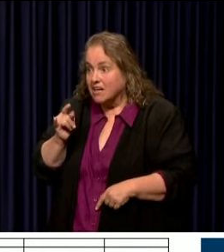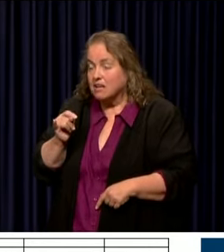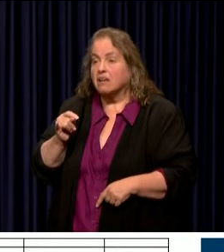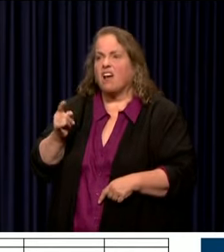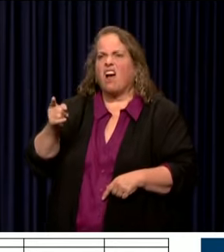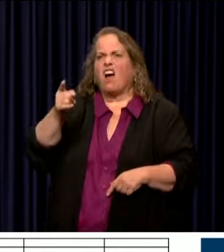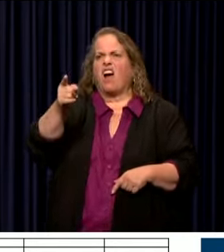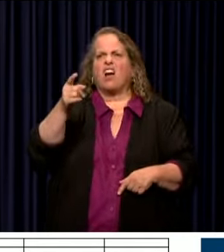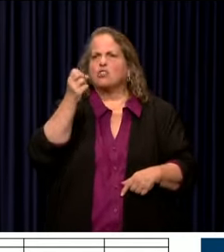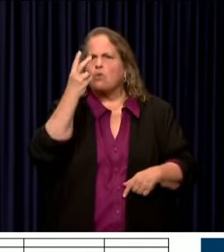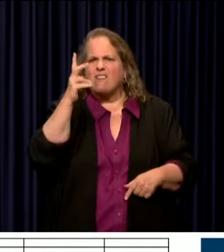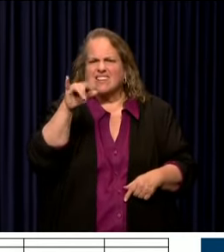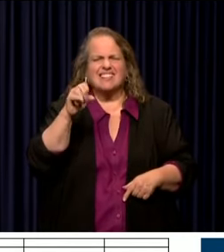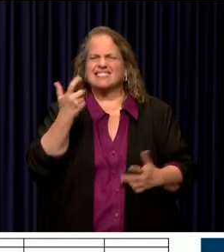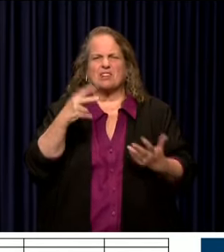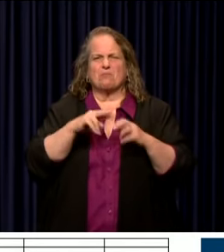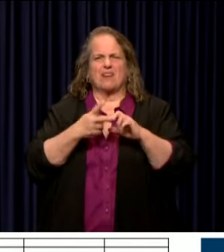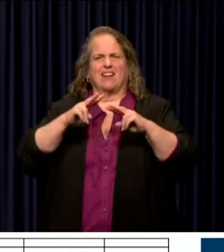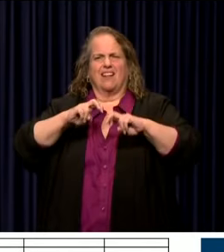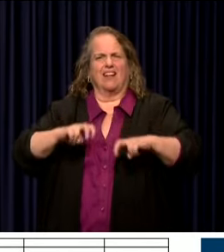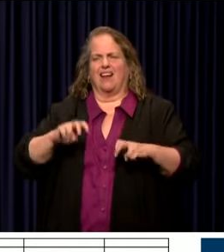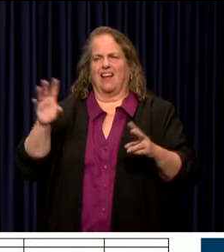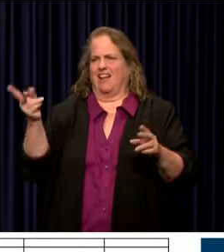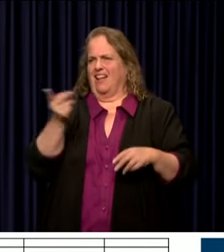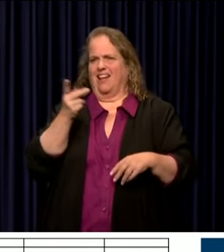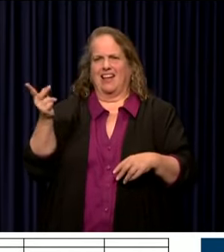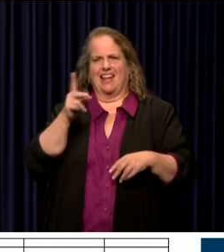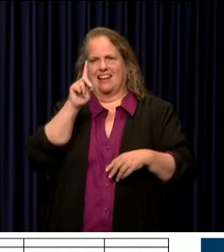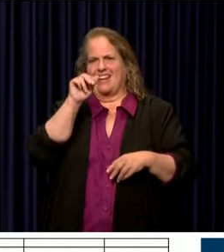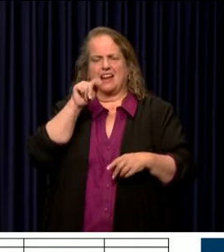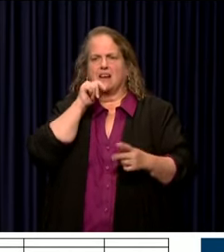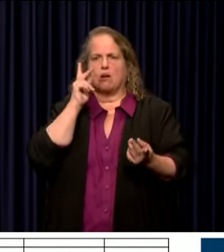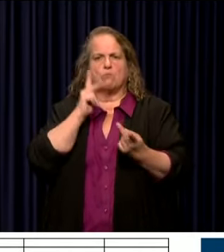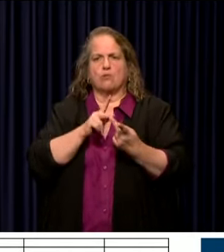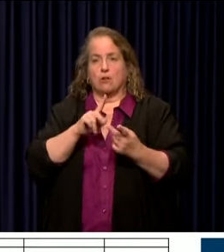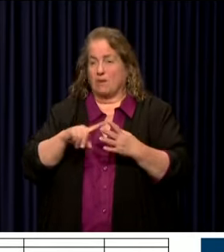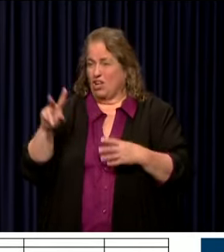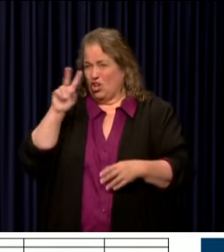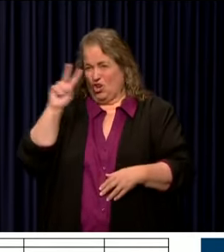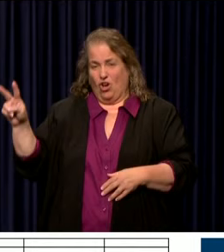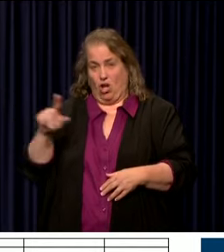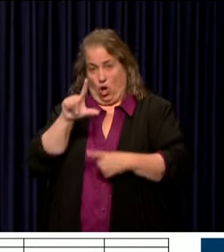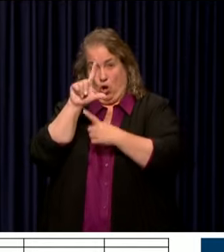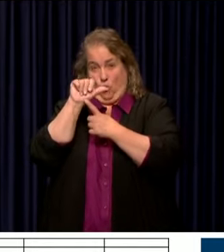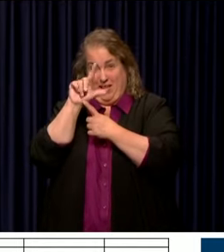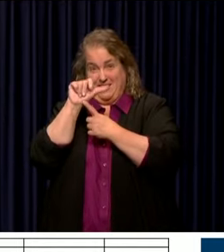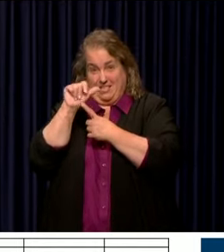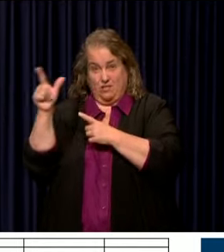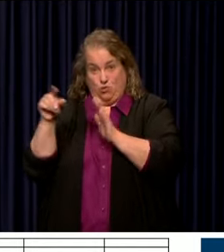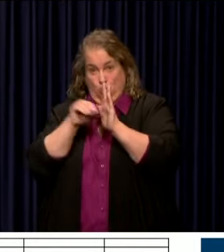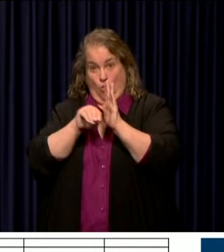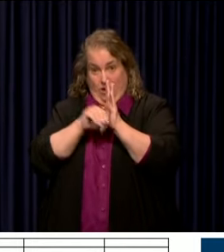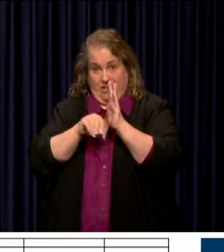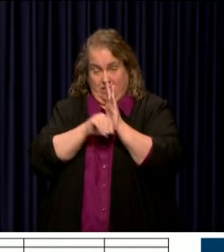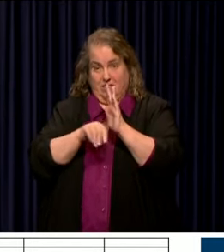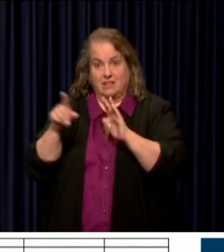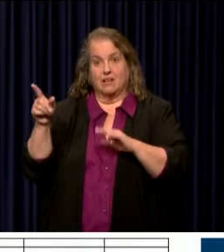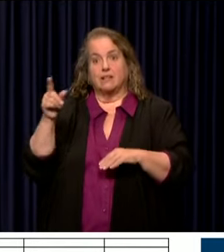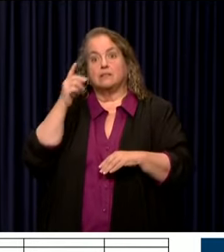I THINK I SAID THE OTHER DAY THAT WE'VE CUT THE TOP OF THE MUFFIN OFF. IT I GETS YOU WAY TOOT LEAST